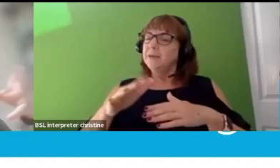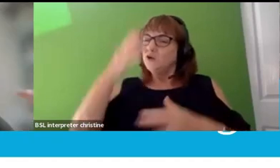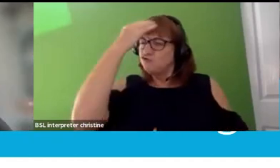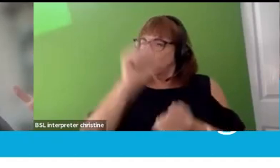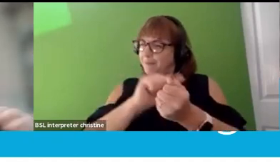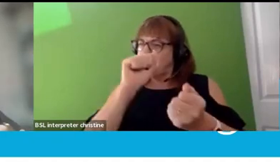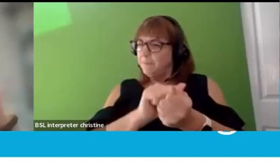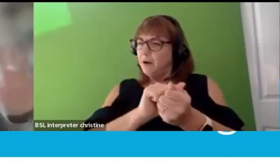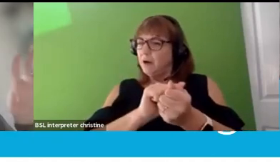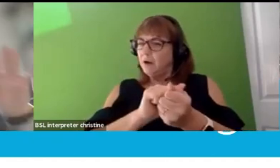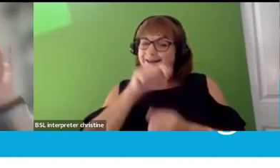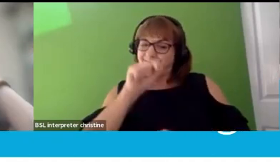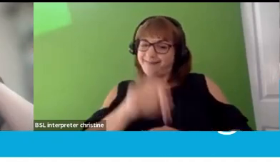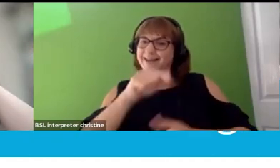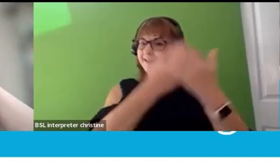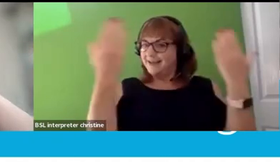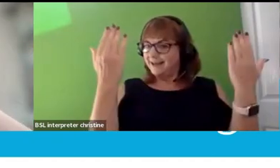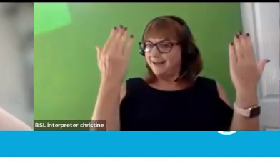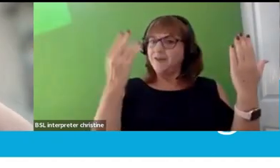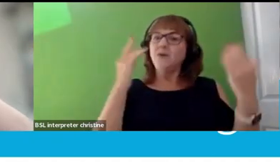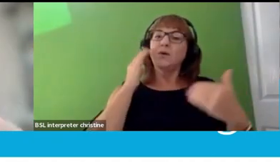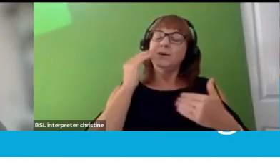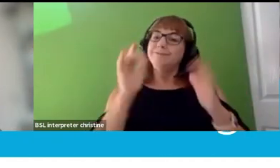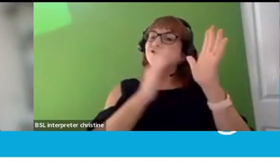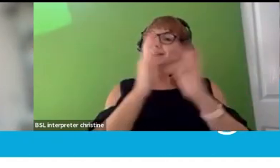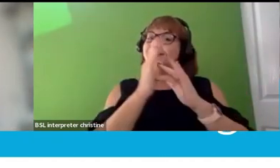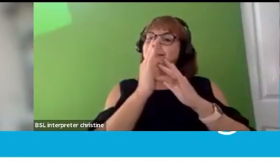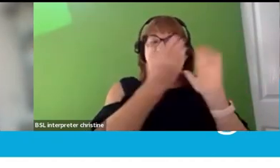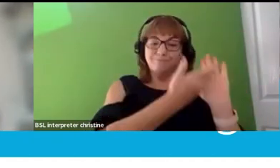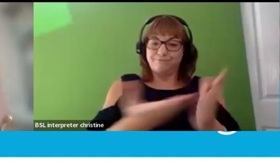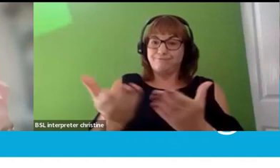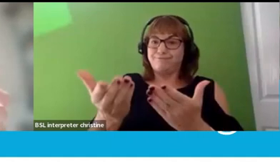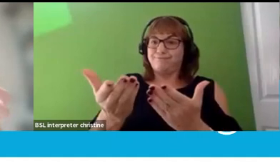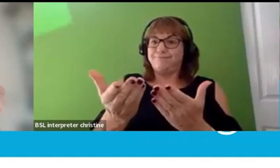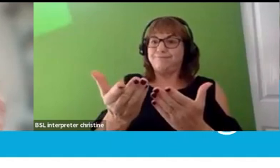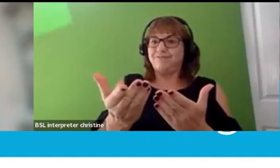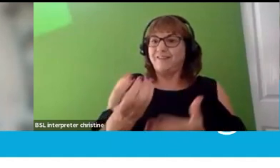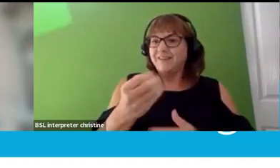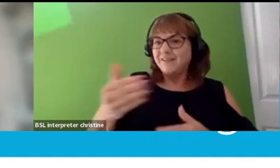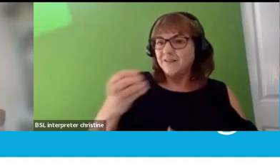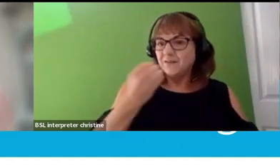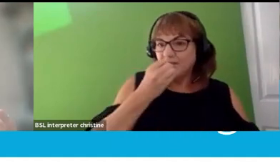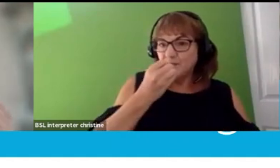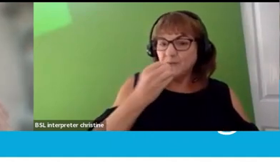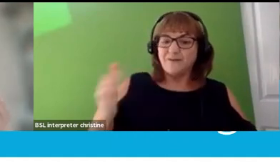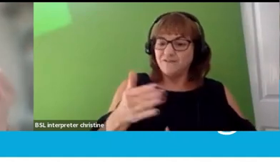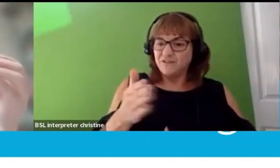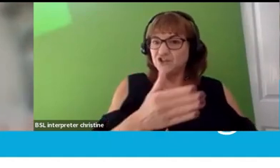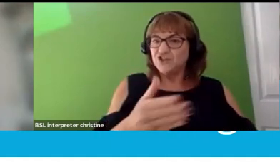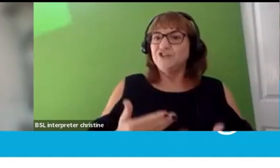us. He provided that food for us when we were on that mountain'. We see that God says 'taste and